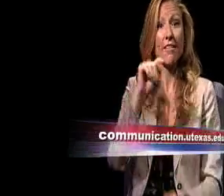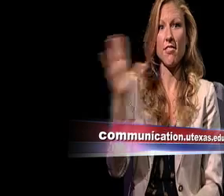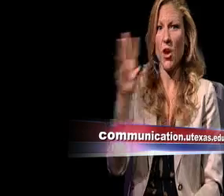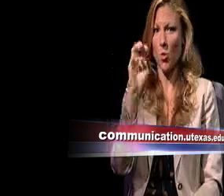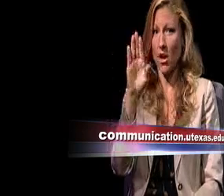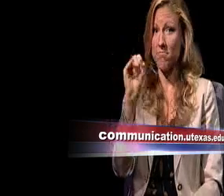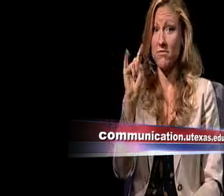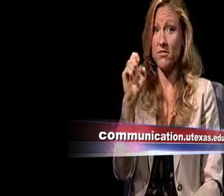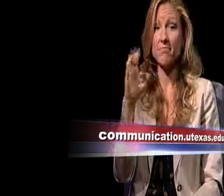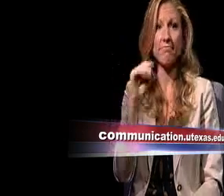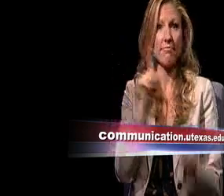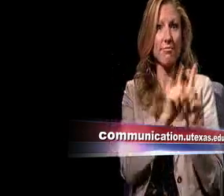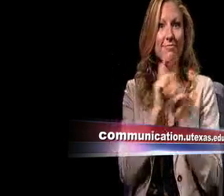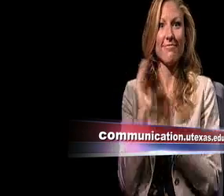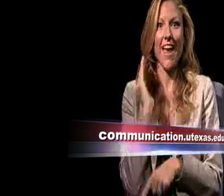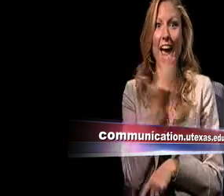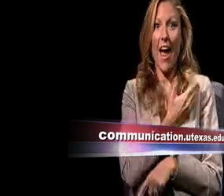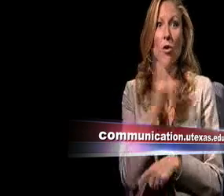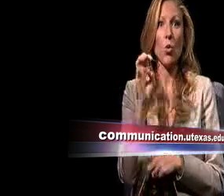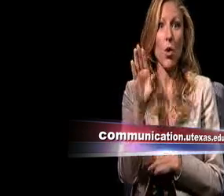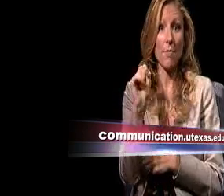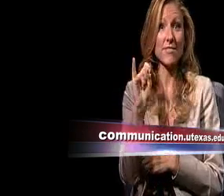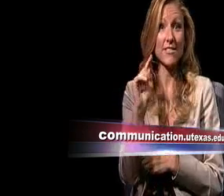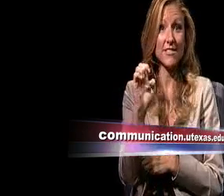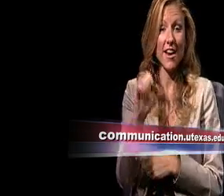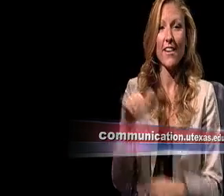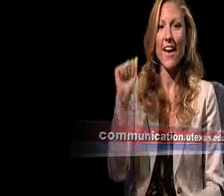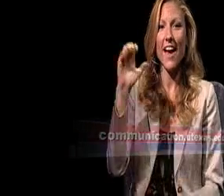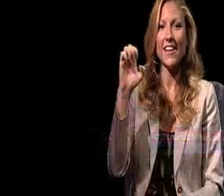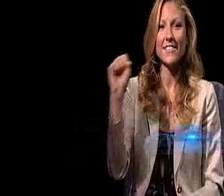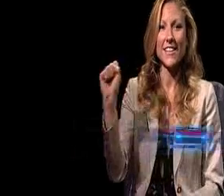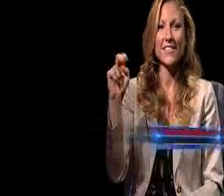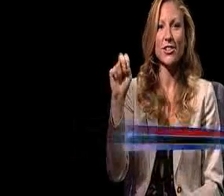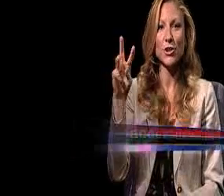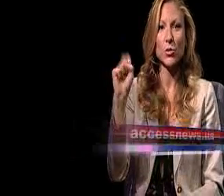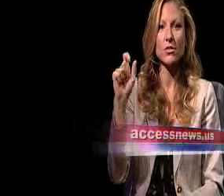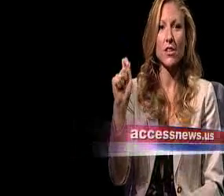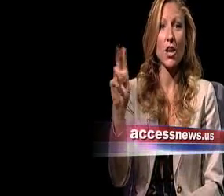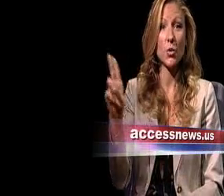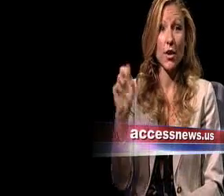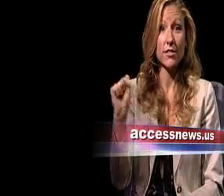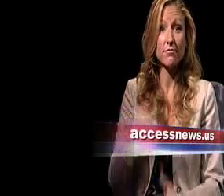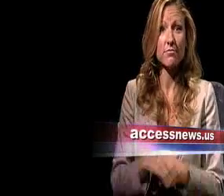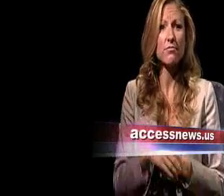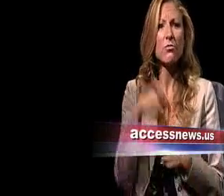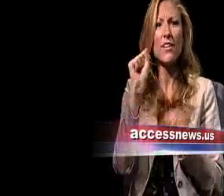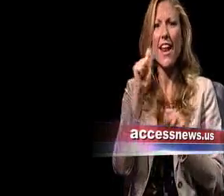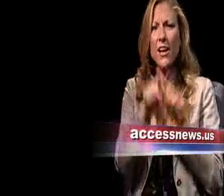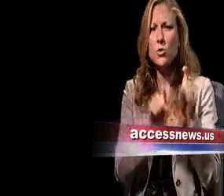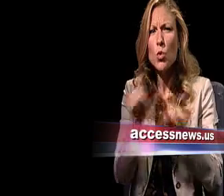for Civic Participation at their website and at our website, accessnews.us,